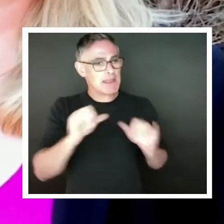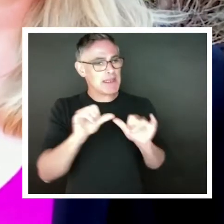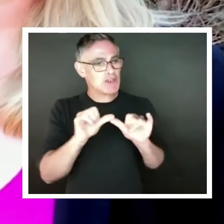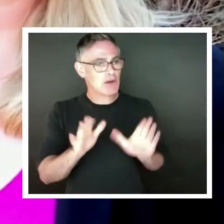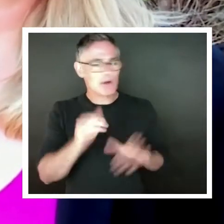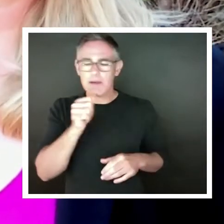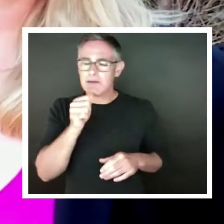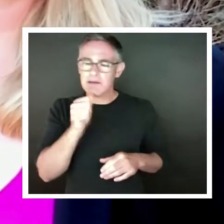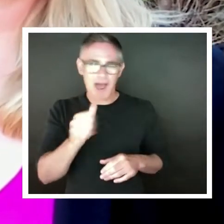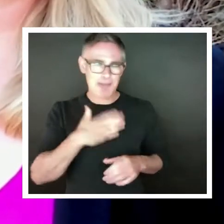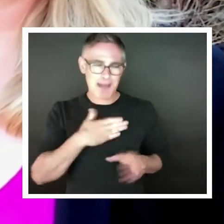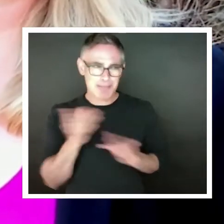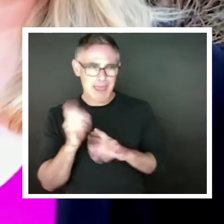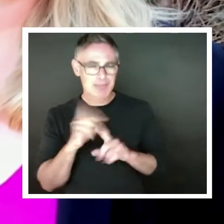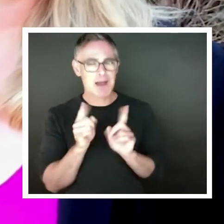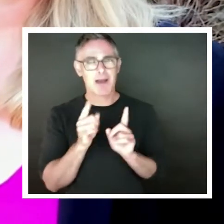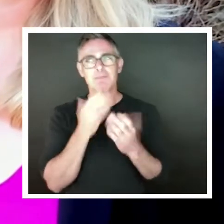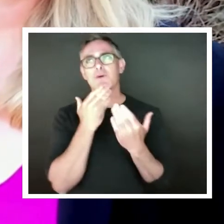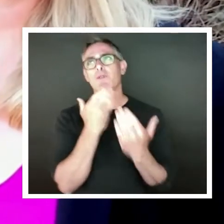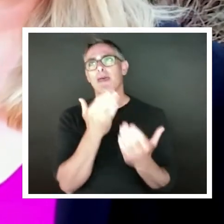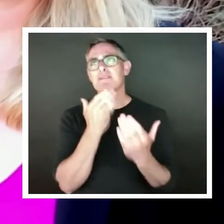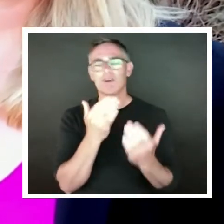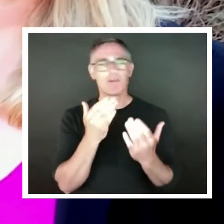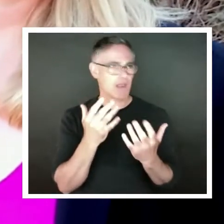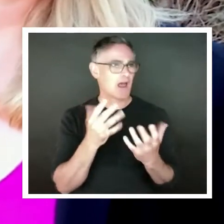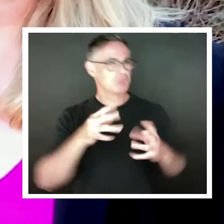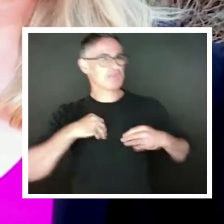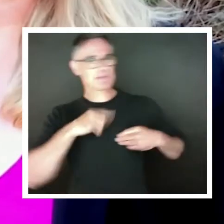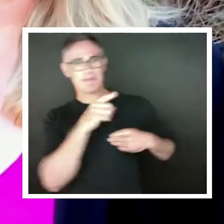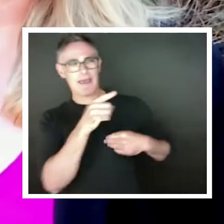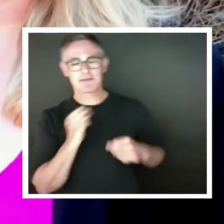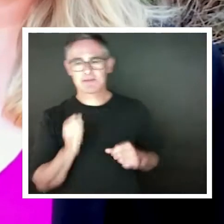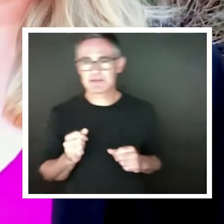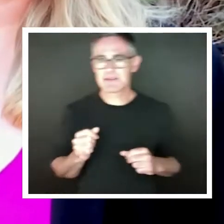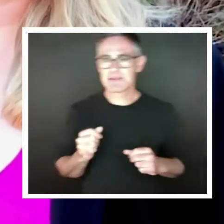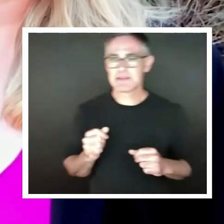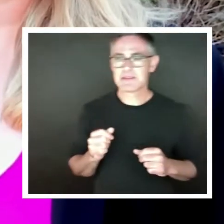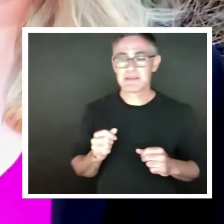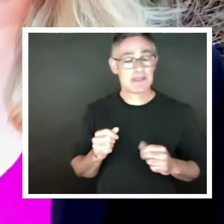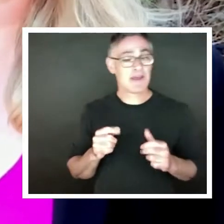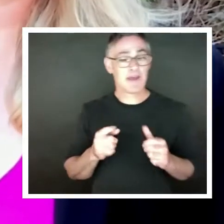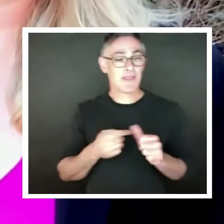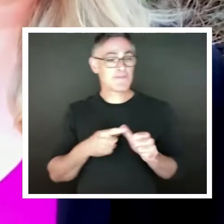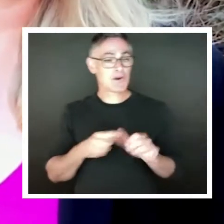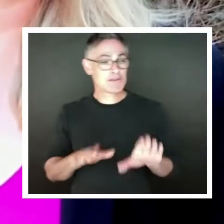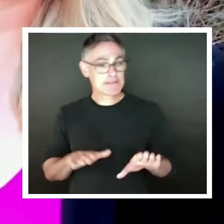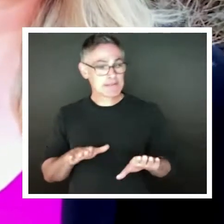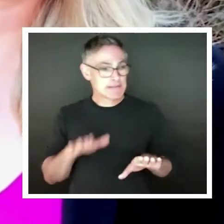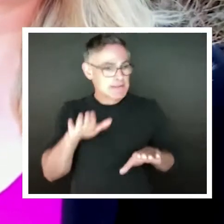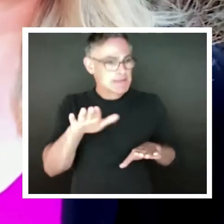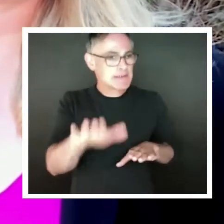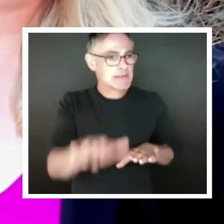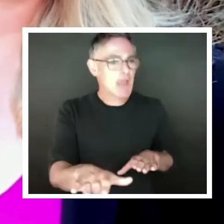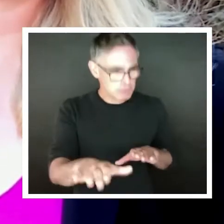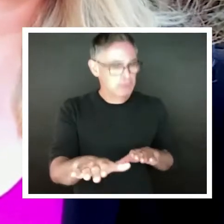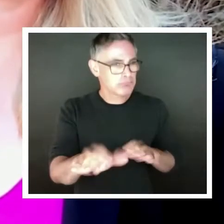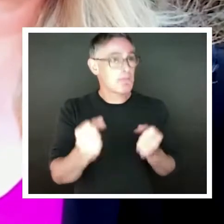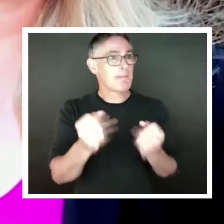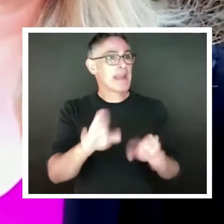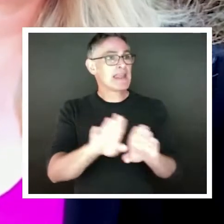but I'm so thankful I made that move. Taking the first step has opened so many doors I could have never imagined,